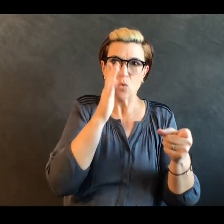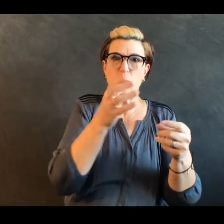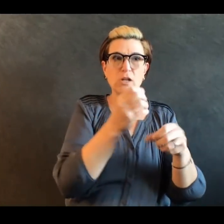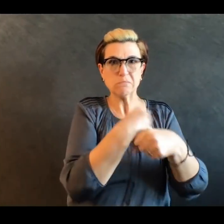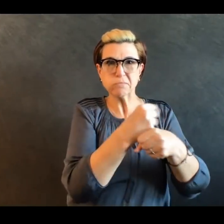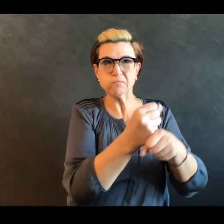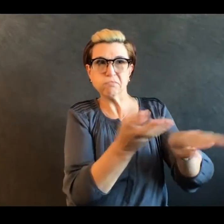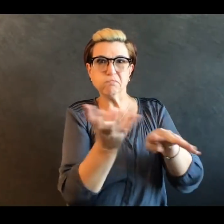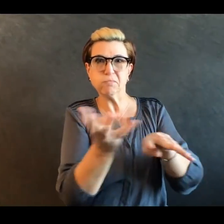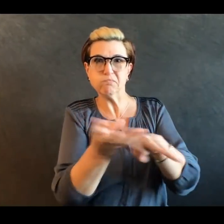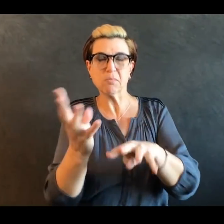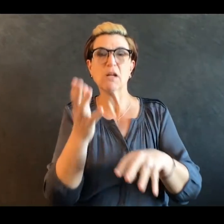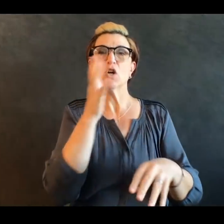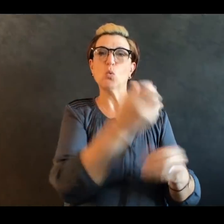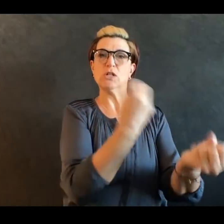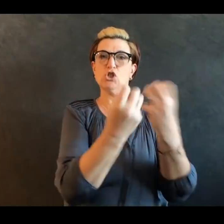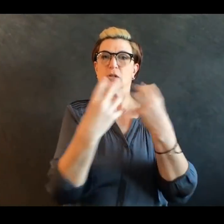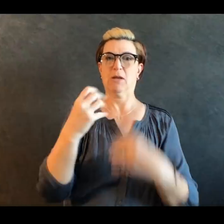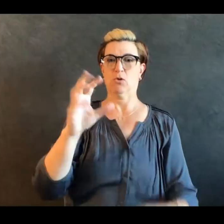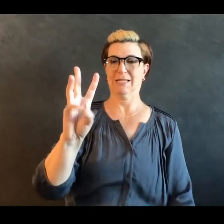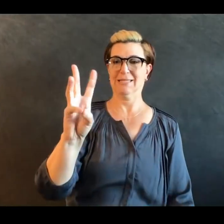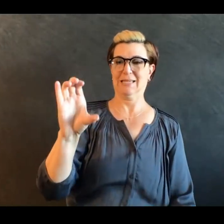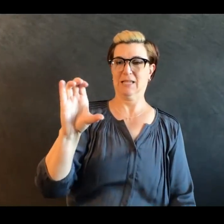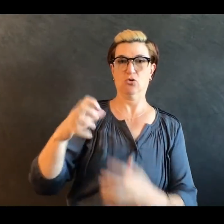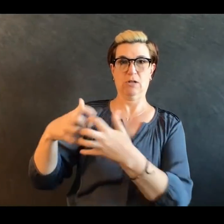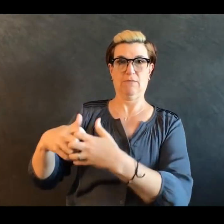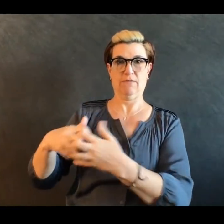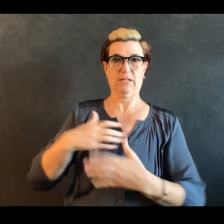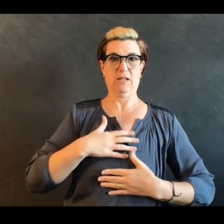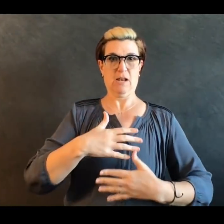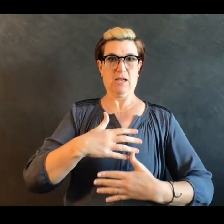ventilators this month alone with thousands more to come and we have other